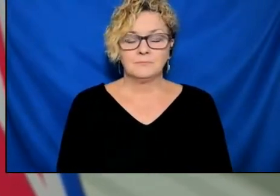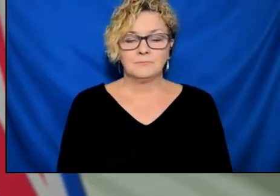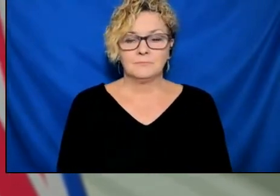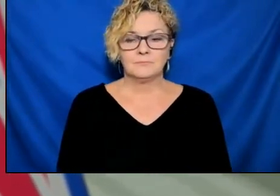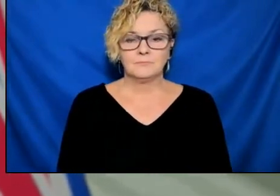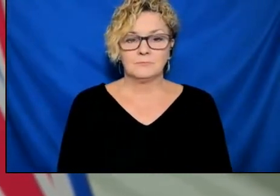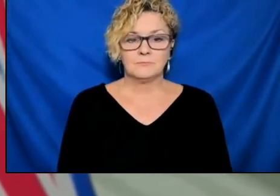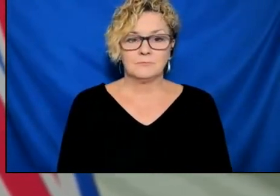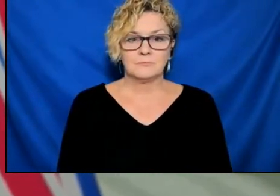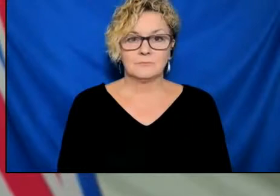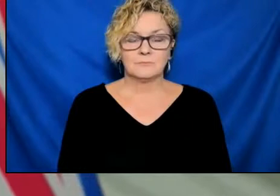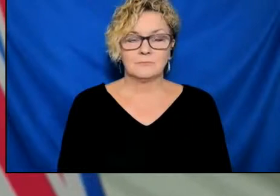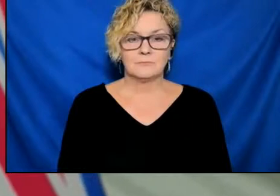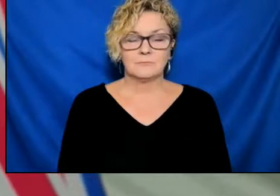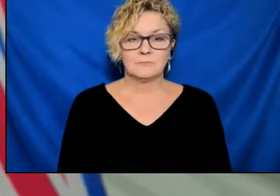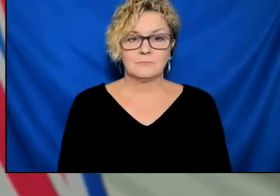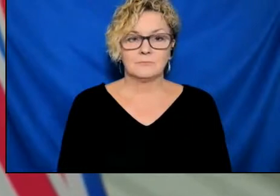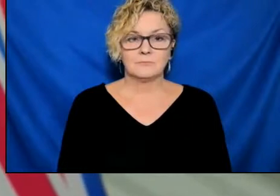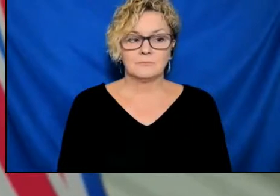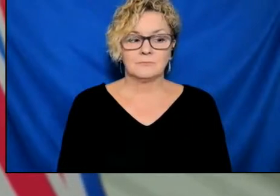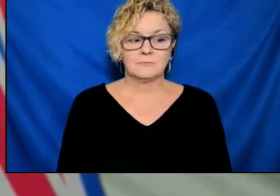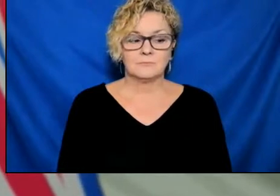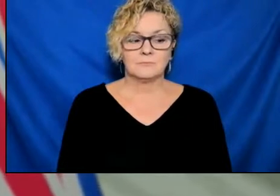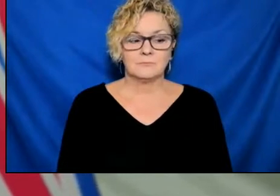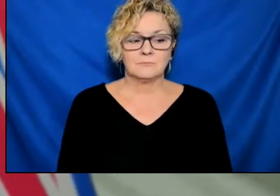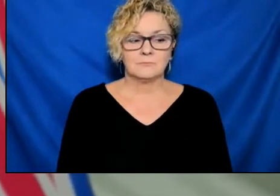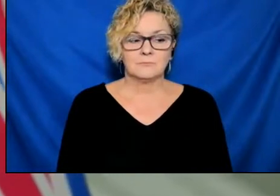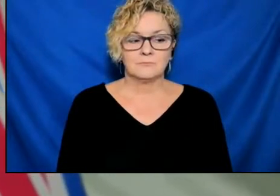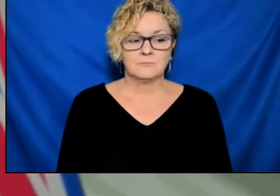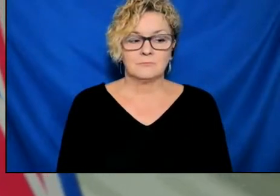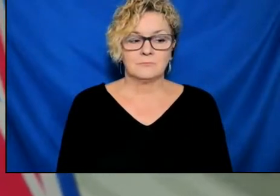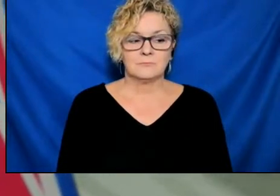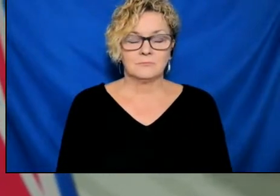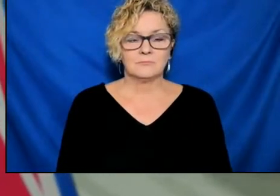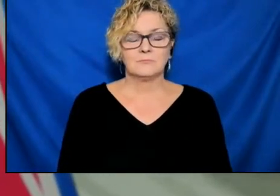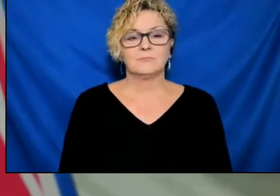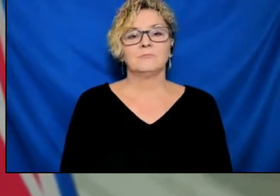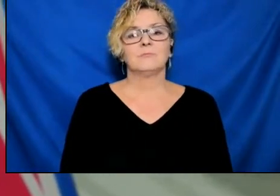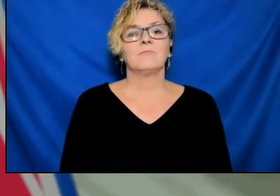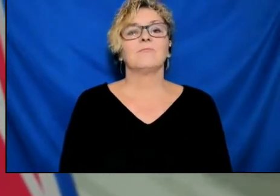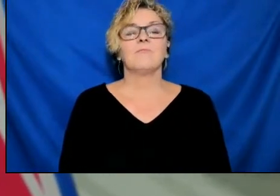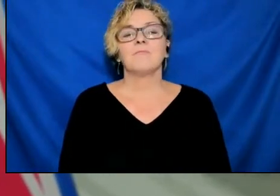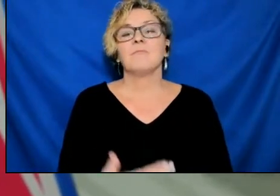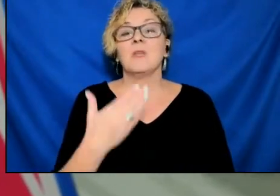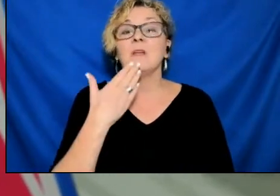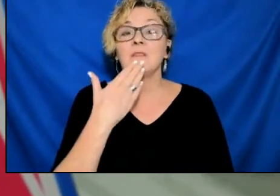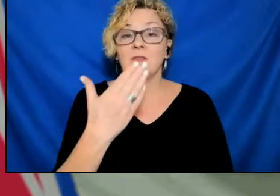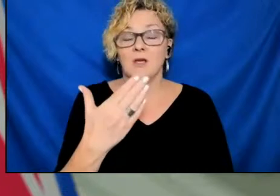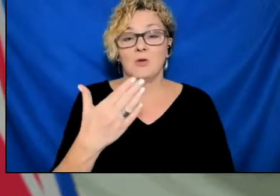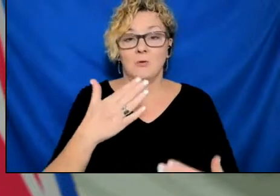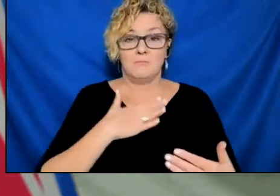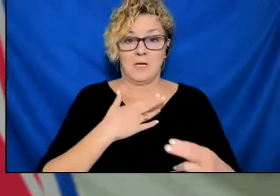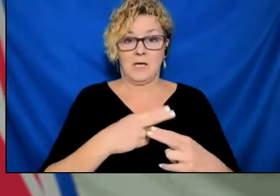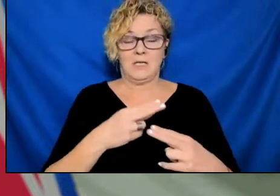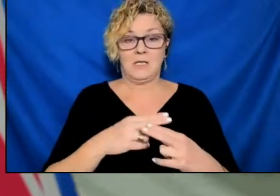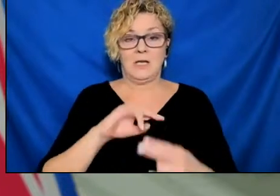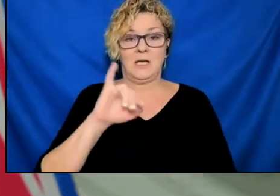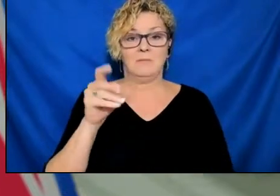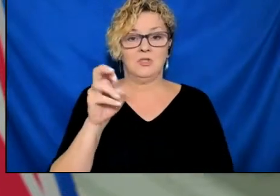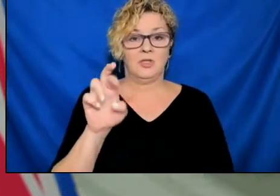Thank